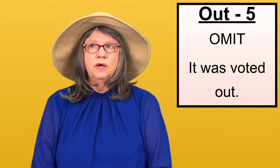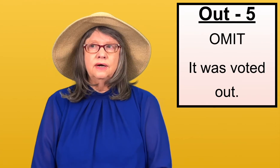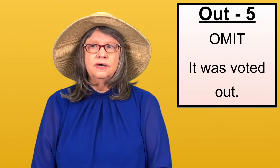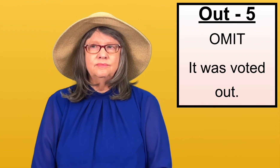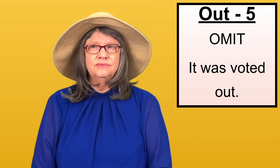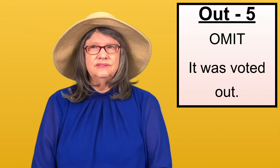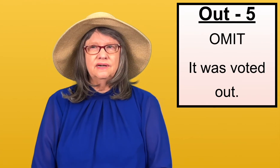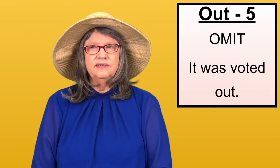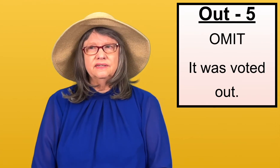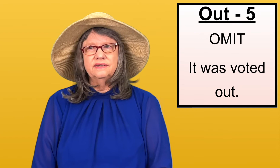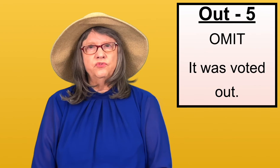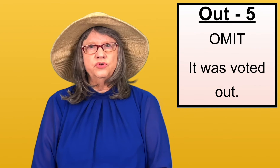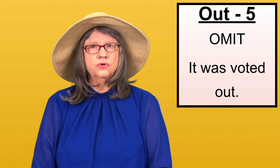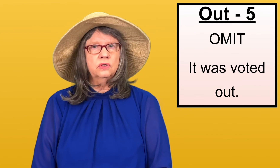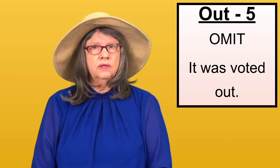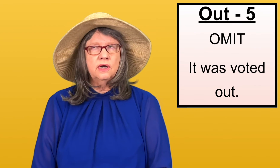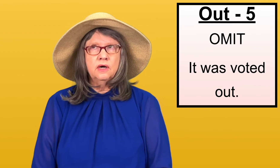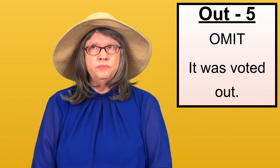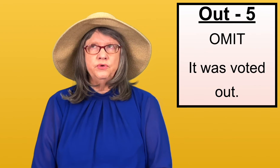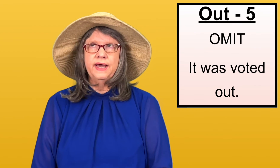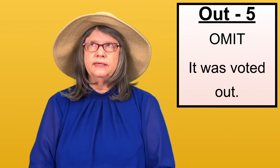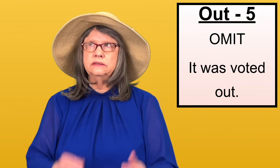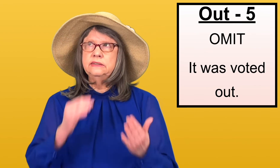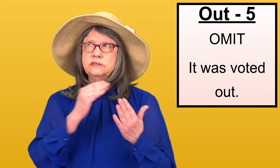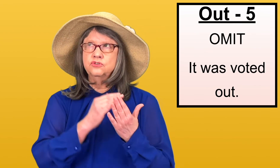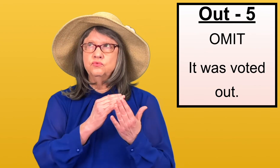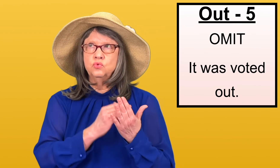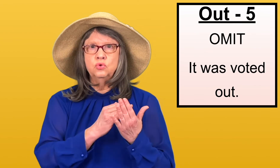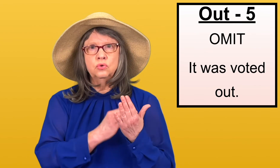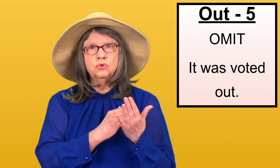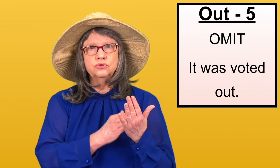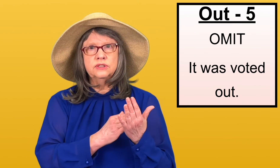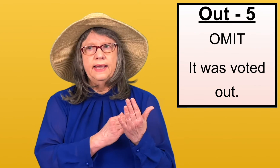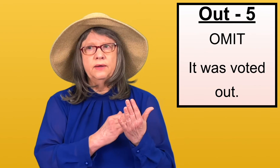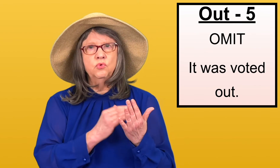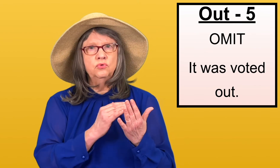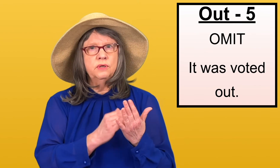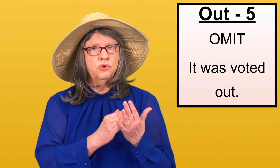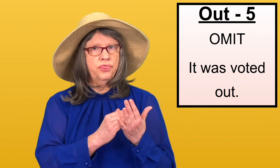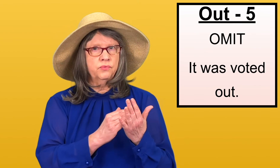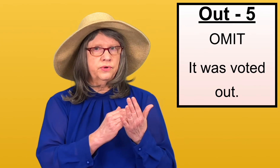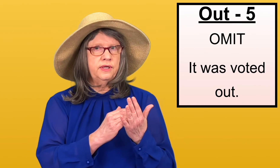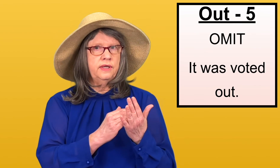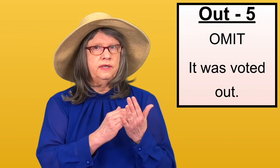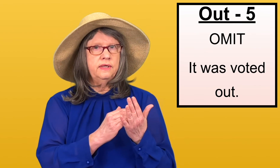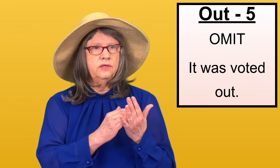Umm, like, for your club, you have a list of rules, and rule #3,